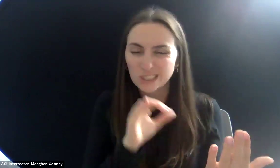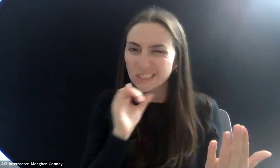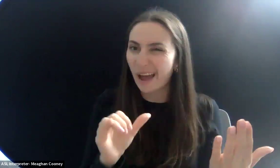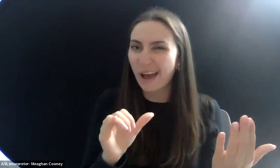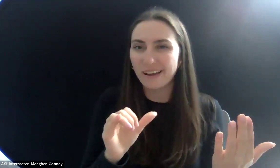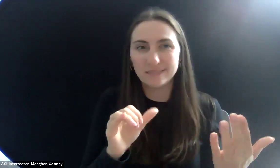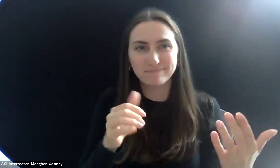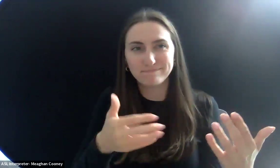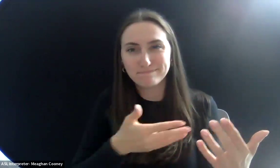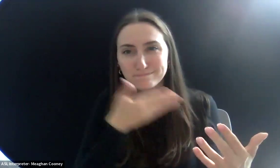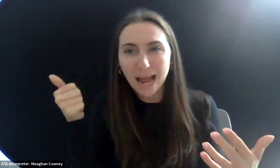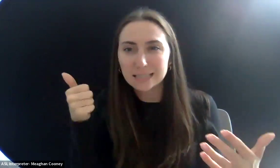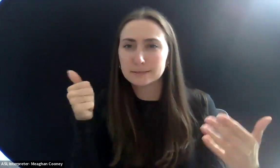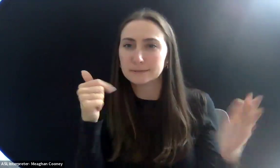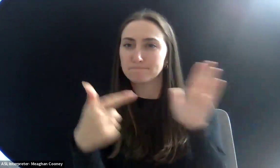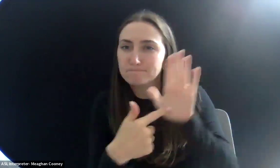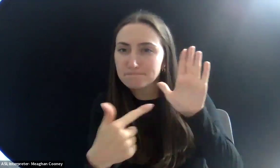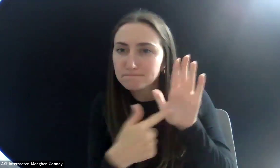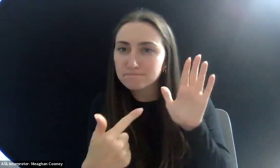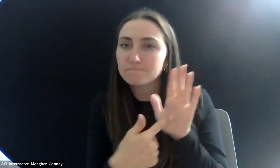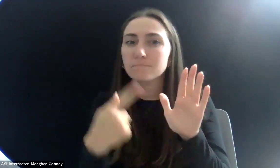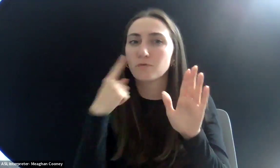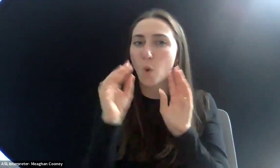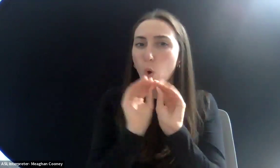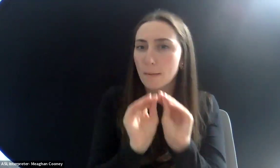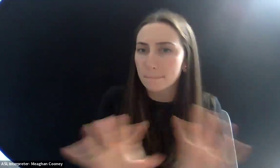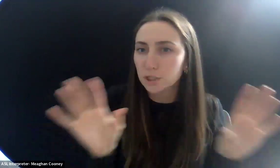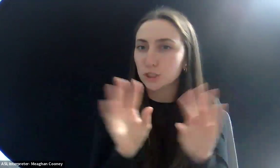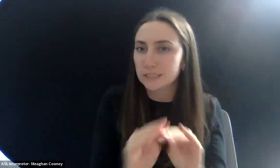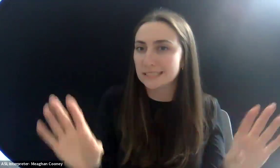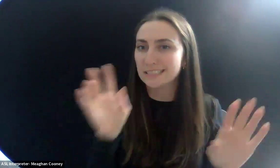representation of the emissions of electrification options.